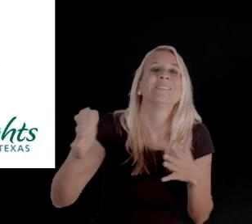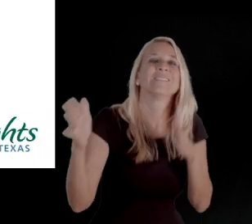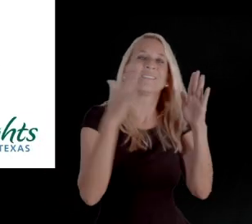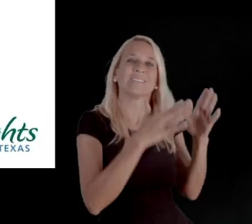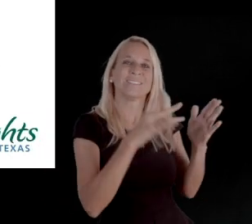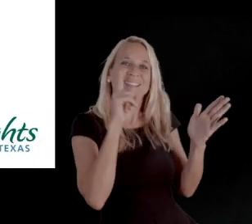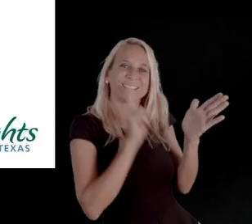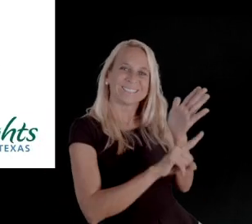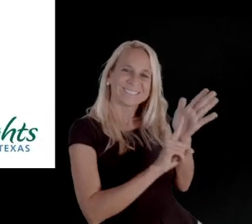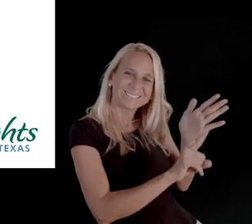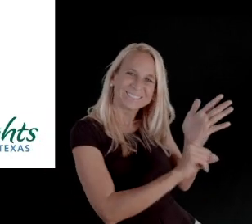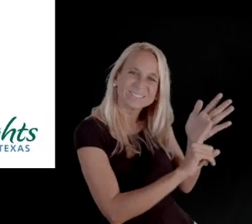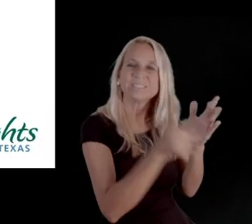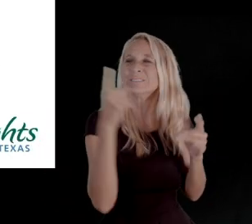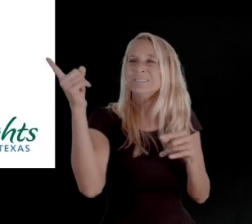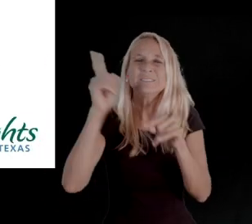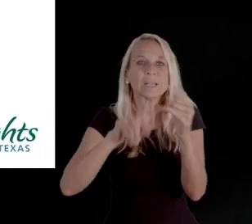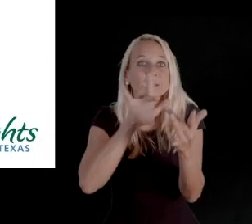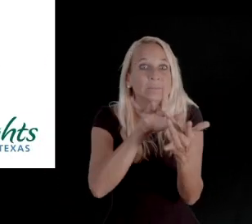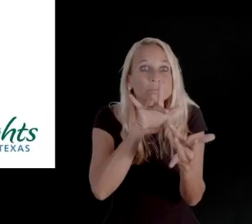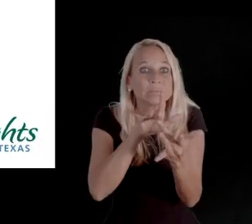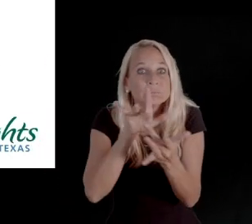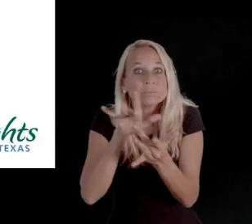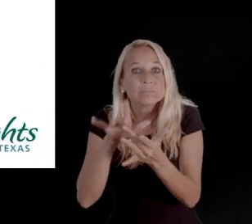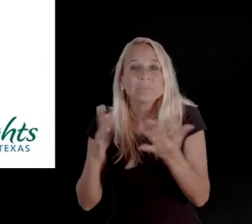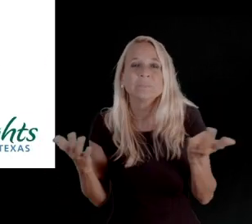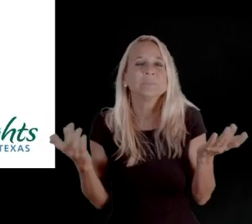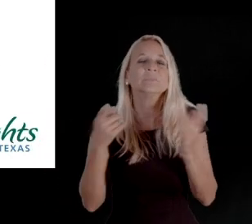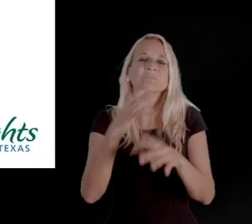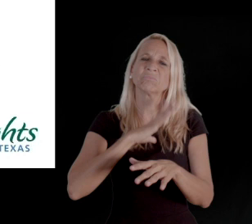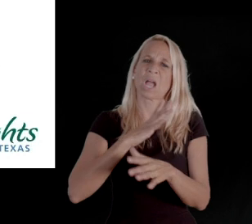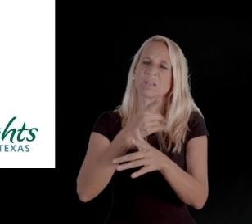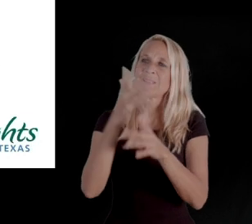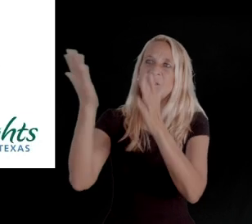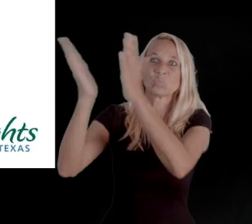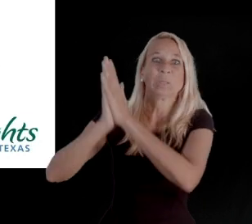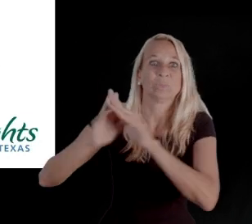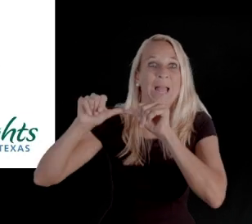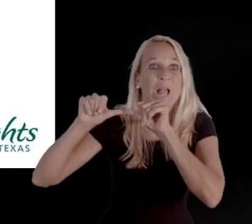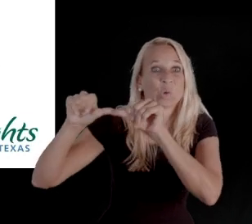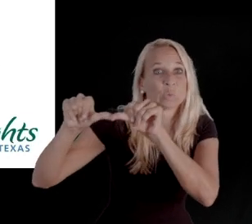We can't request records that fast. So it's okay to request a continuance, and it's okay